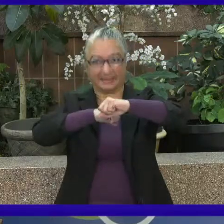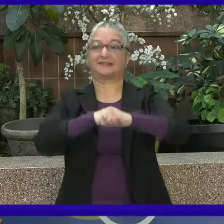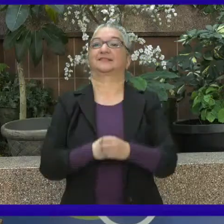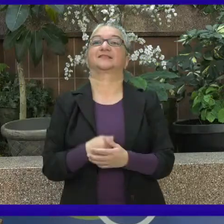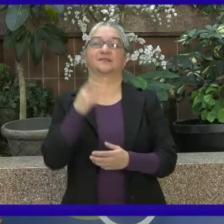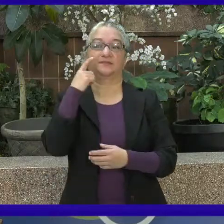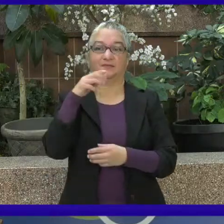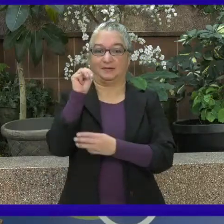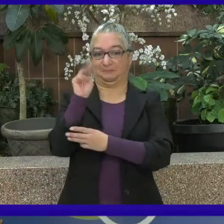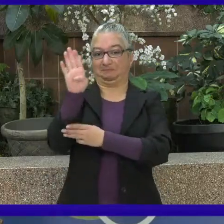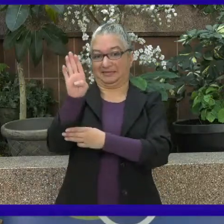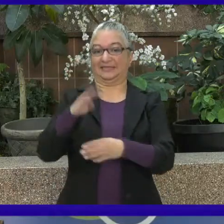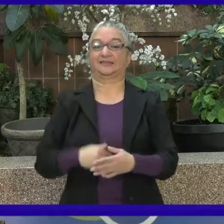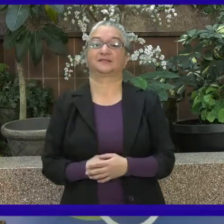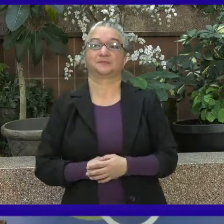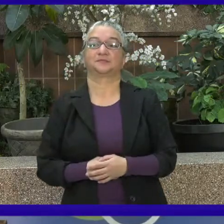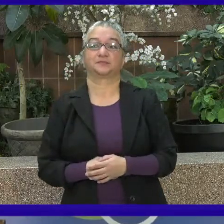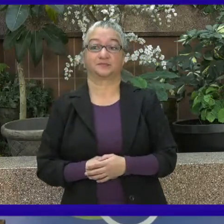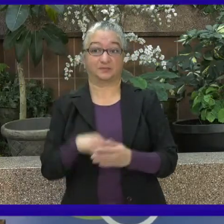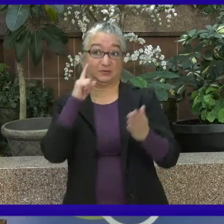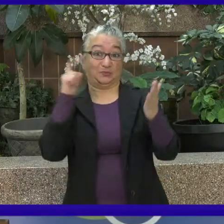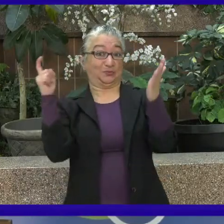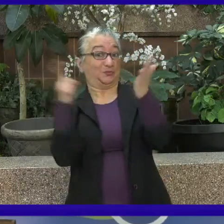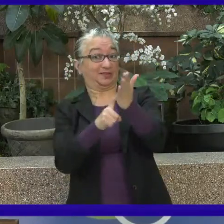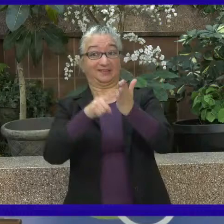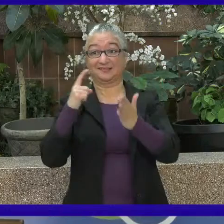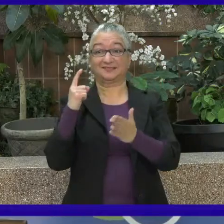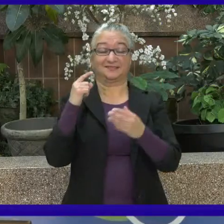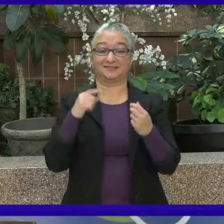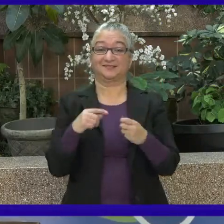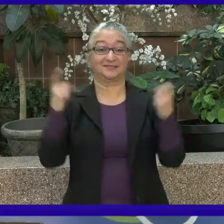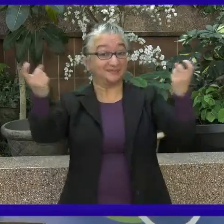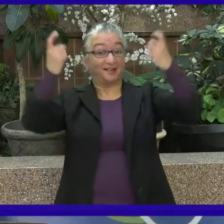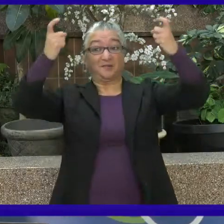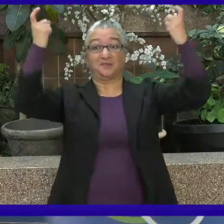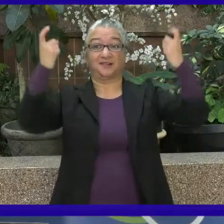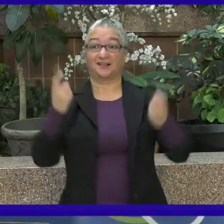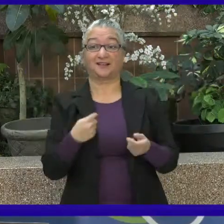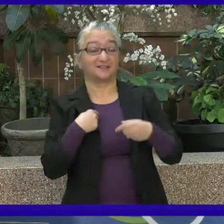um before we close i'd like to ask lori ann laramie to come and please say a few words